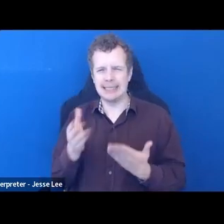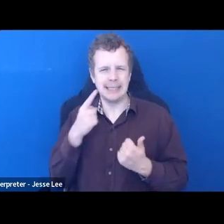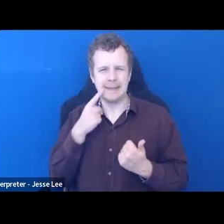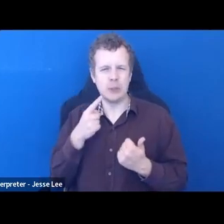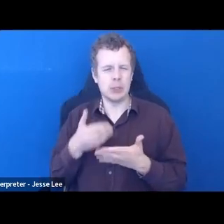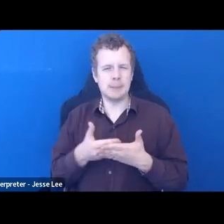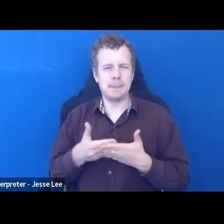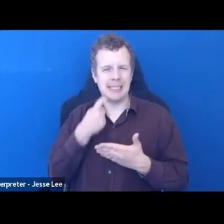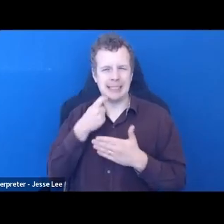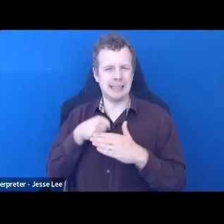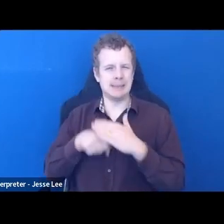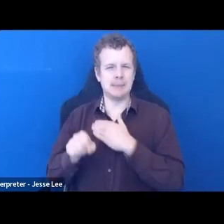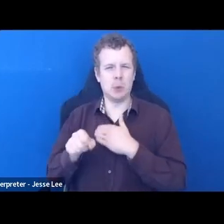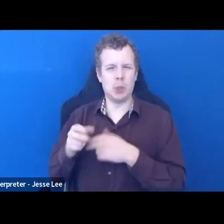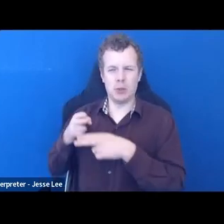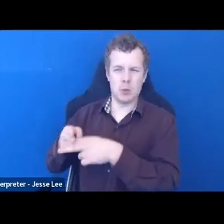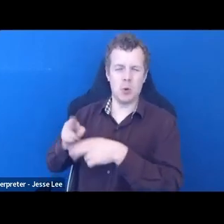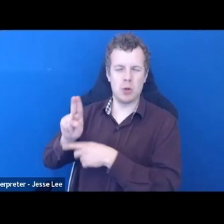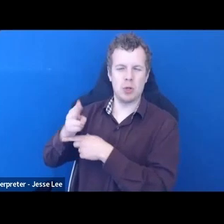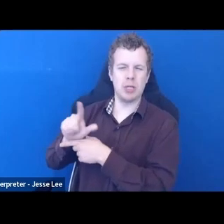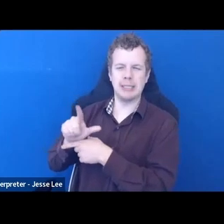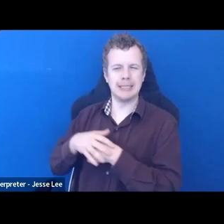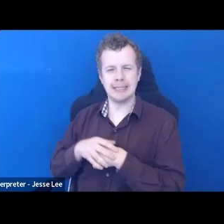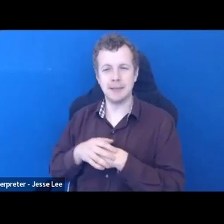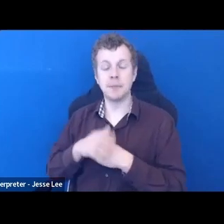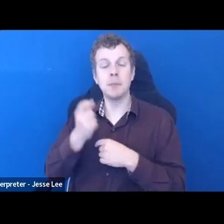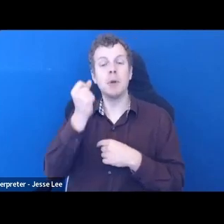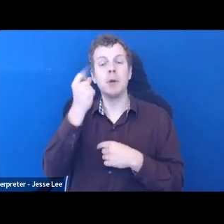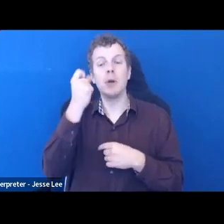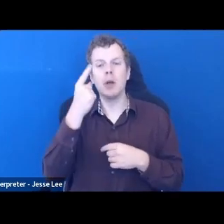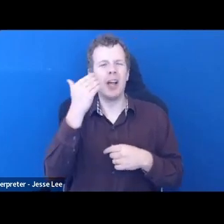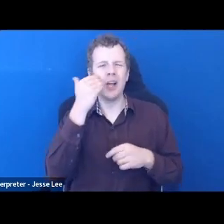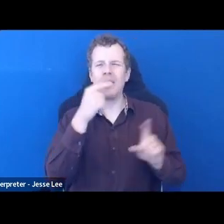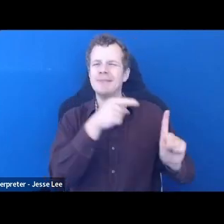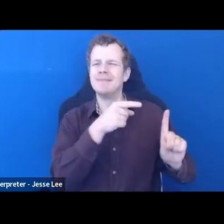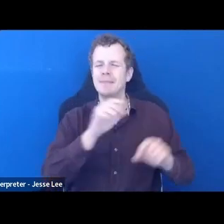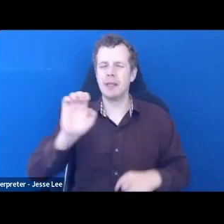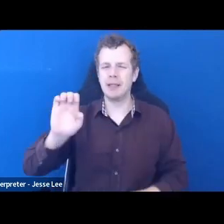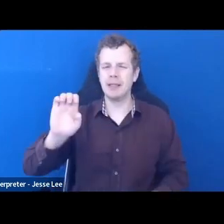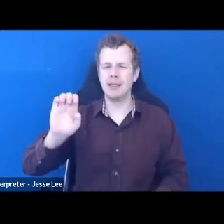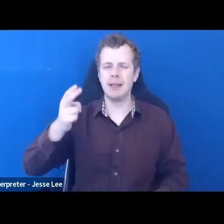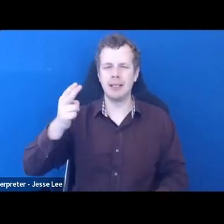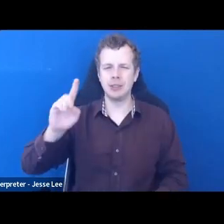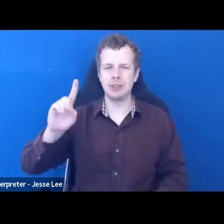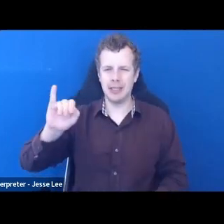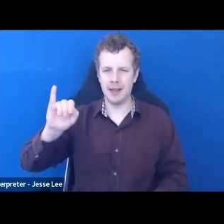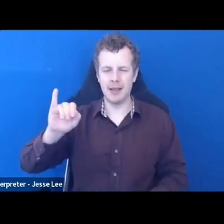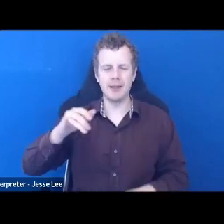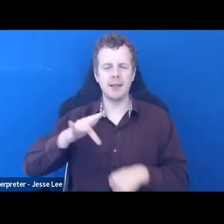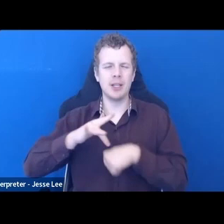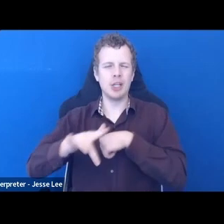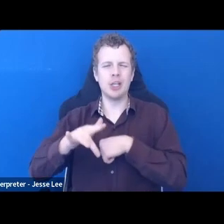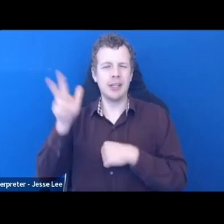So for - we know through the EHDI Program, Early Hearing Detection and Intervention Programs.